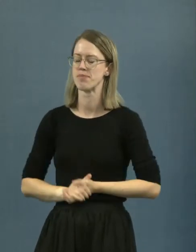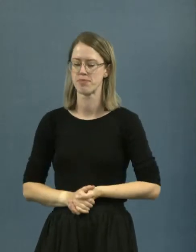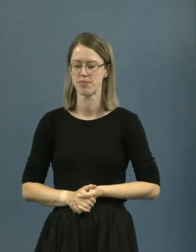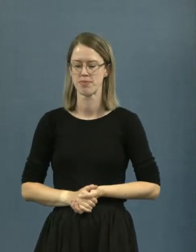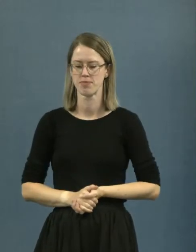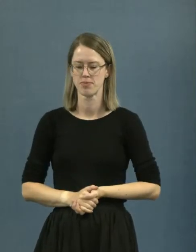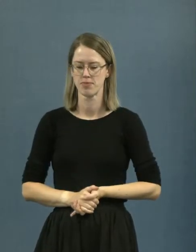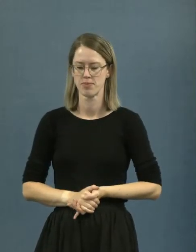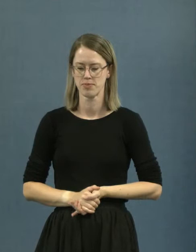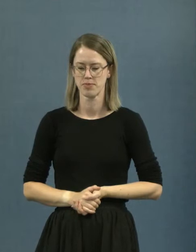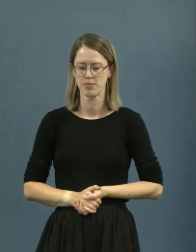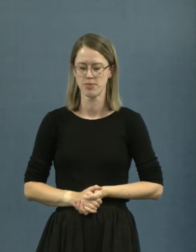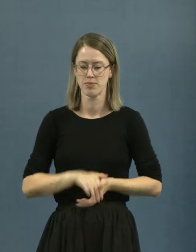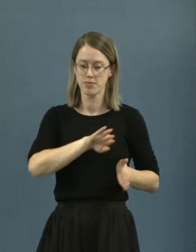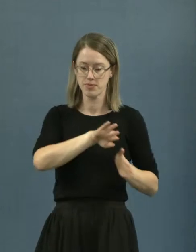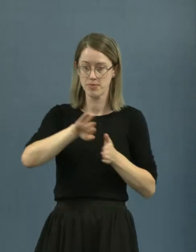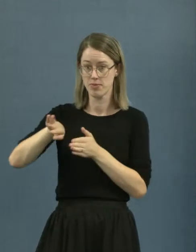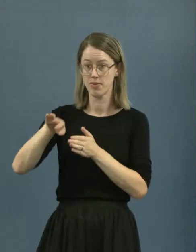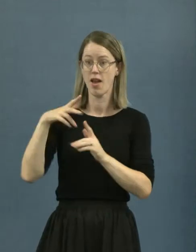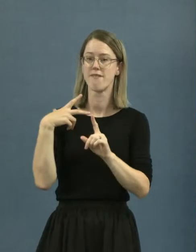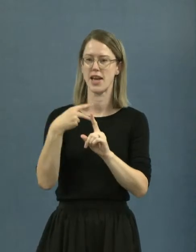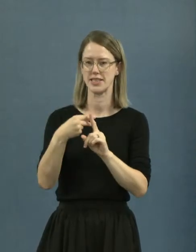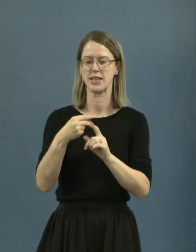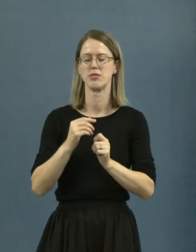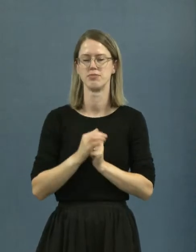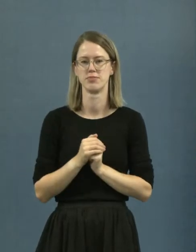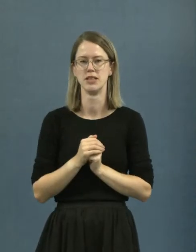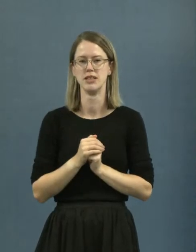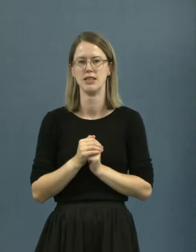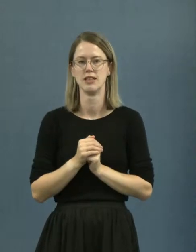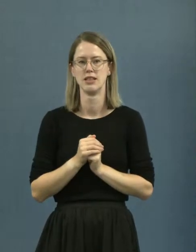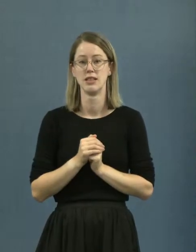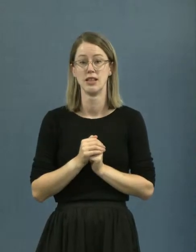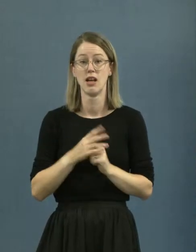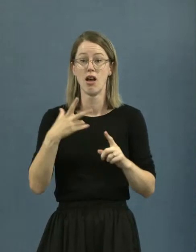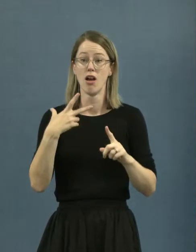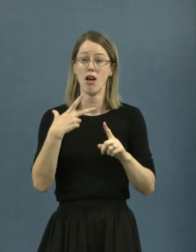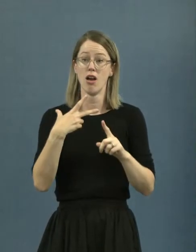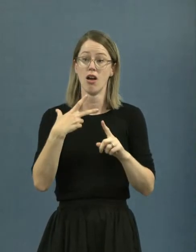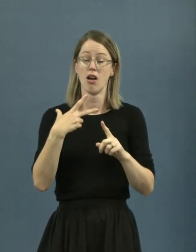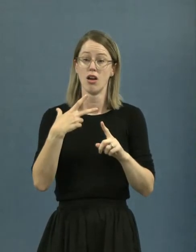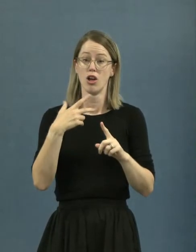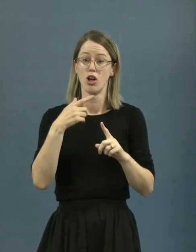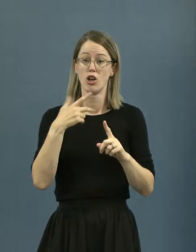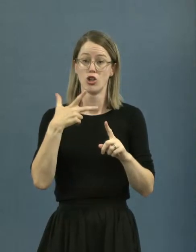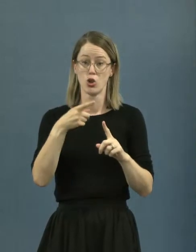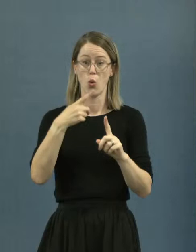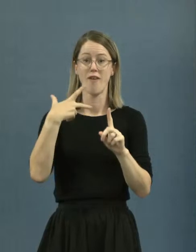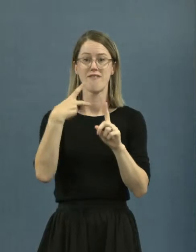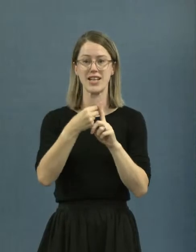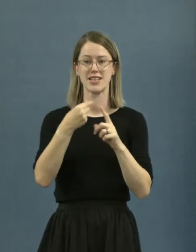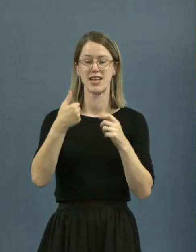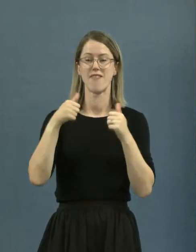We know speaking about the vaccine, we know that vaccine effectiveness for Omicron